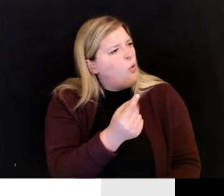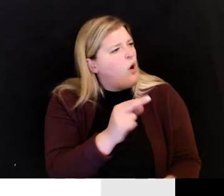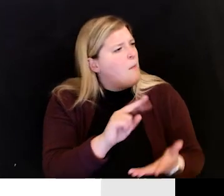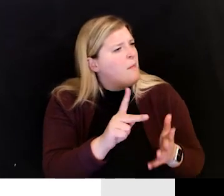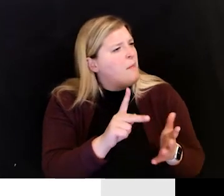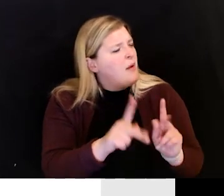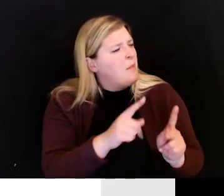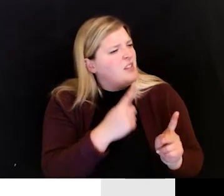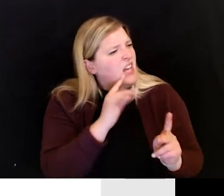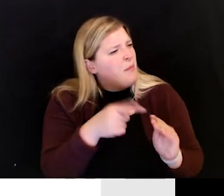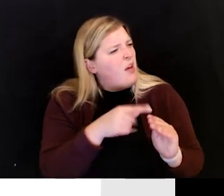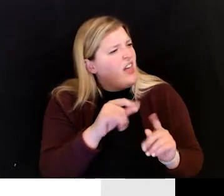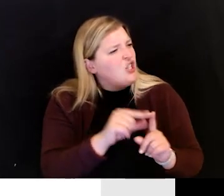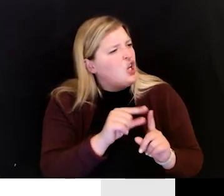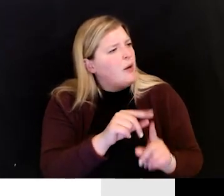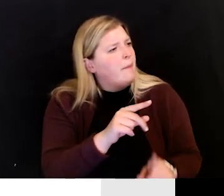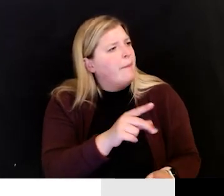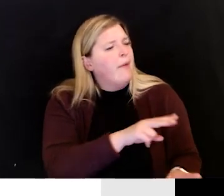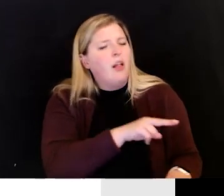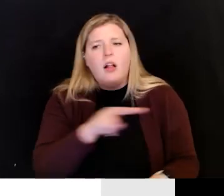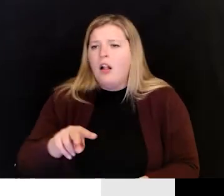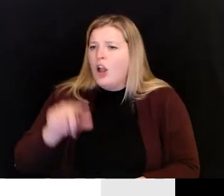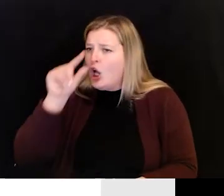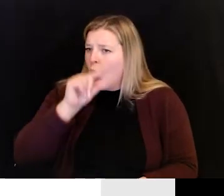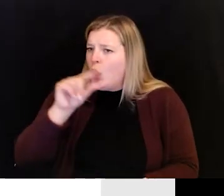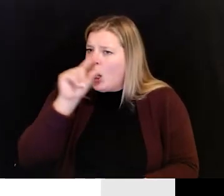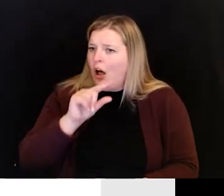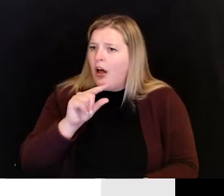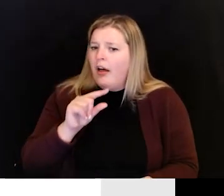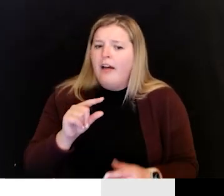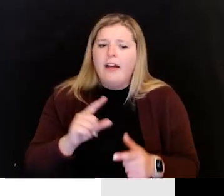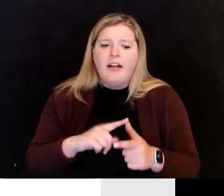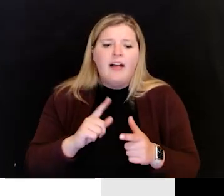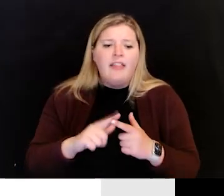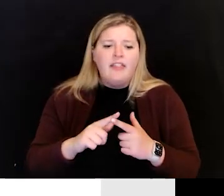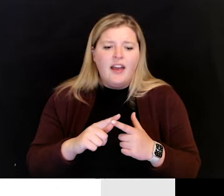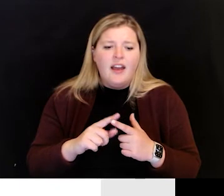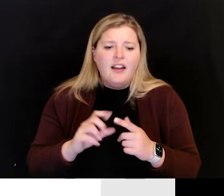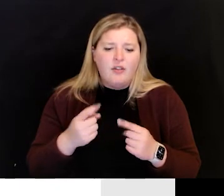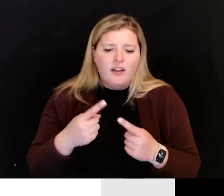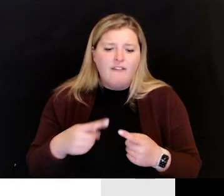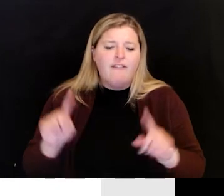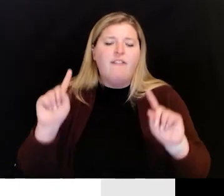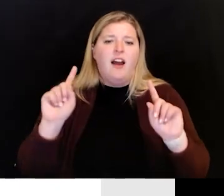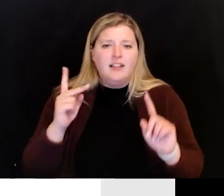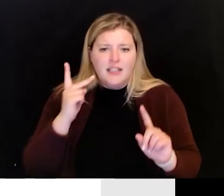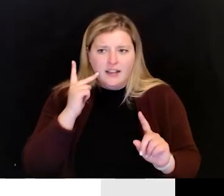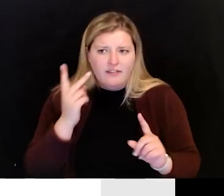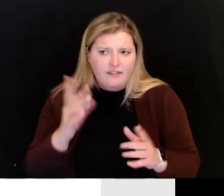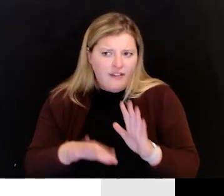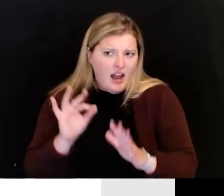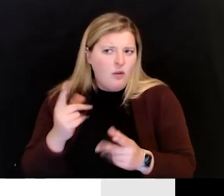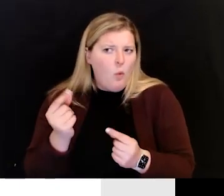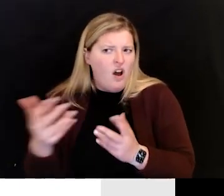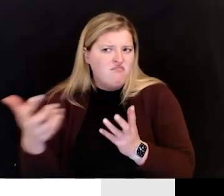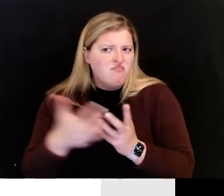And that's how you can finally get to something that looks like it'll help you in your situation.